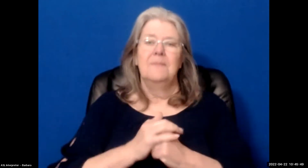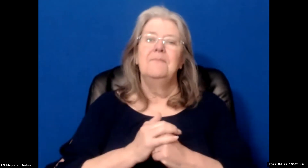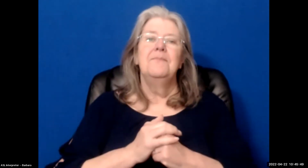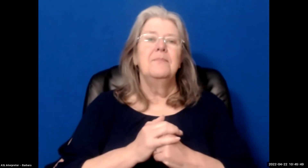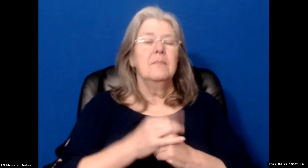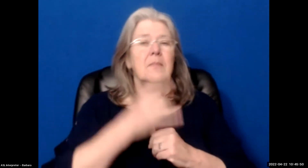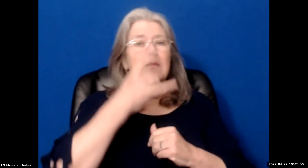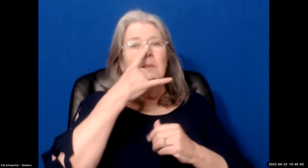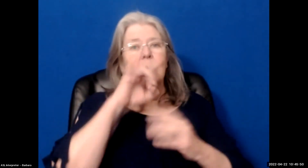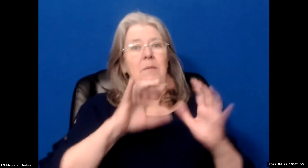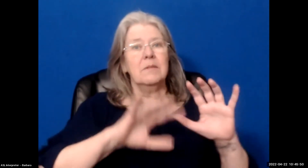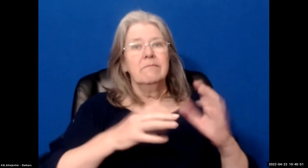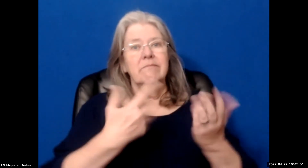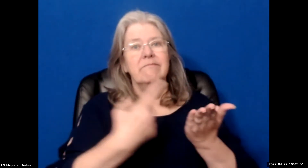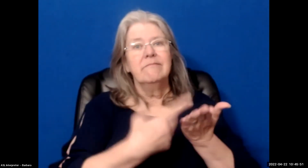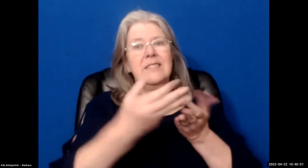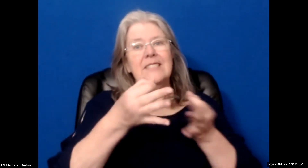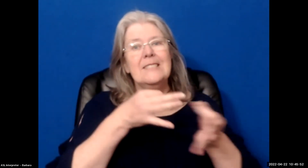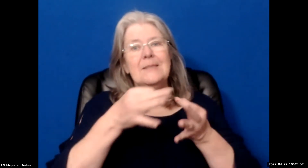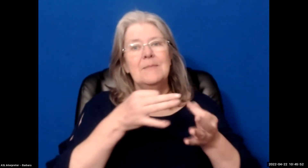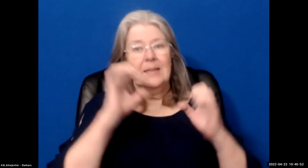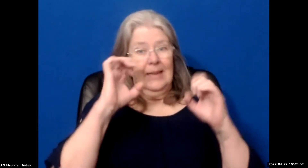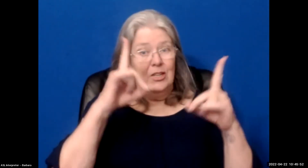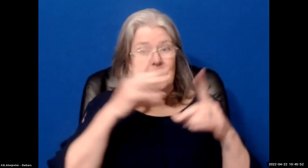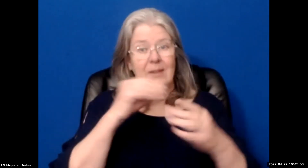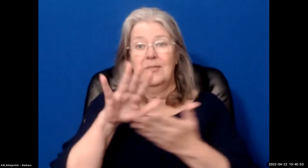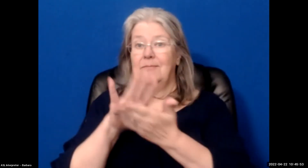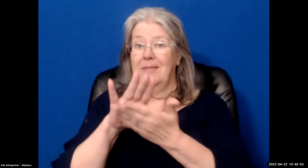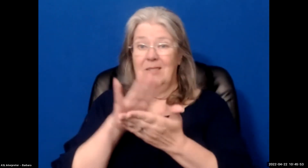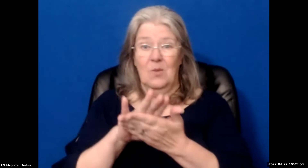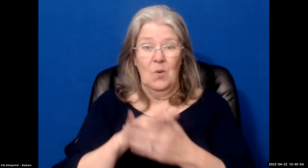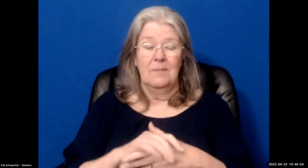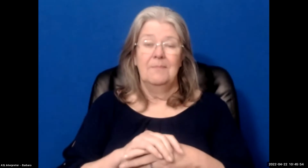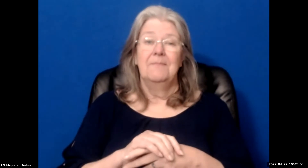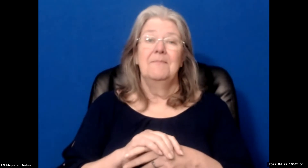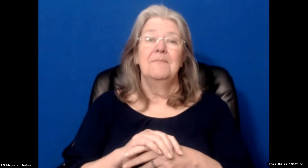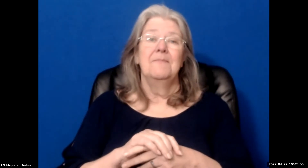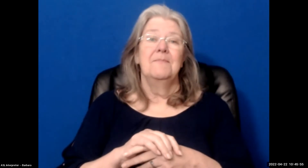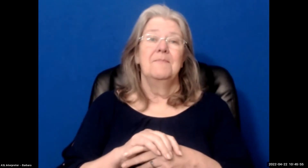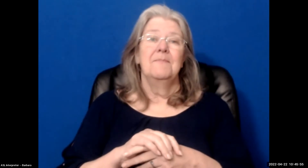Shannon: Yes, my son,